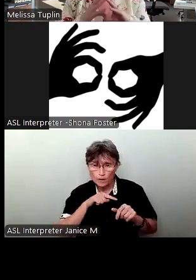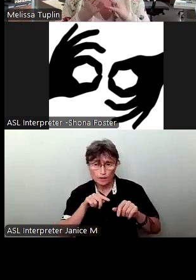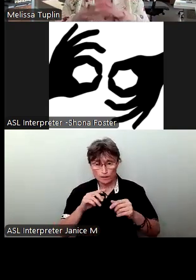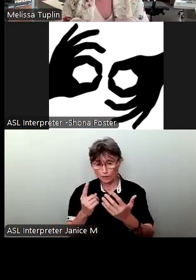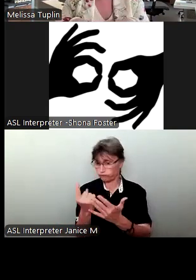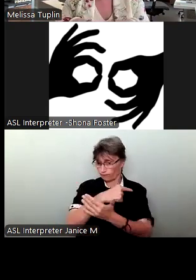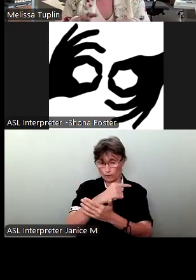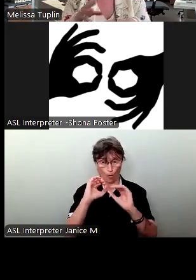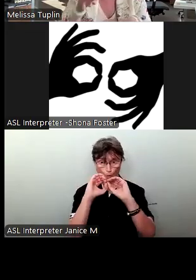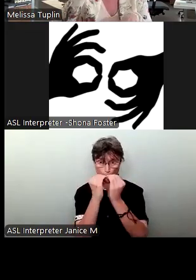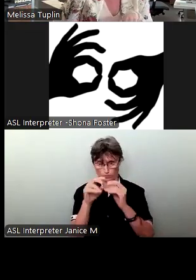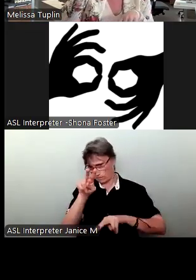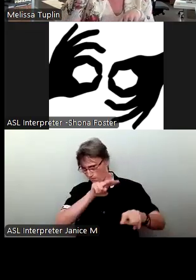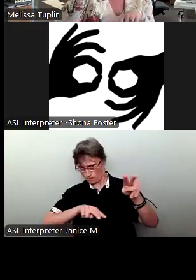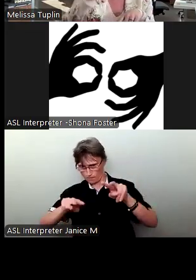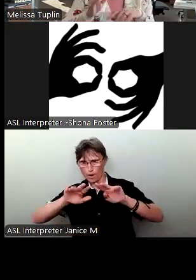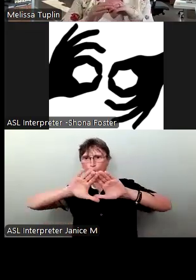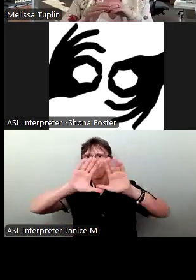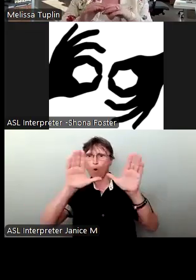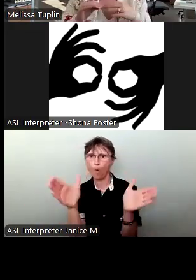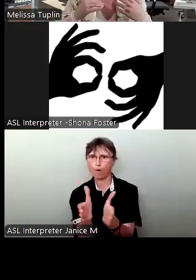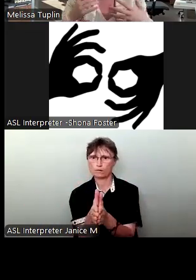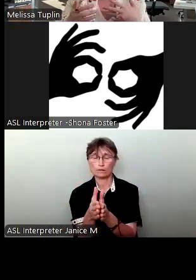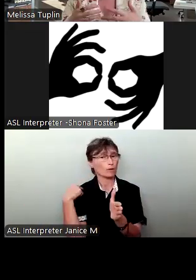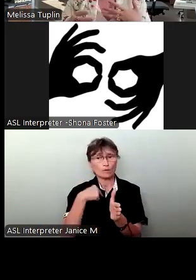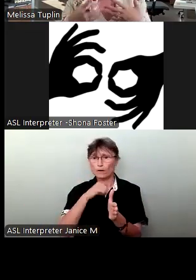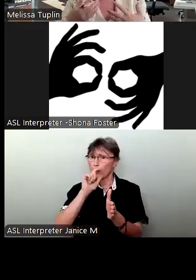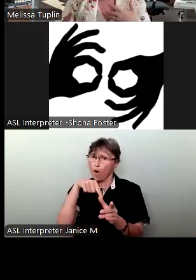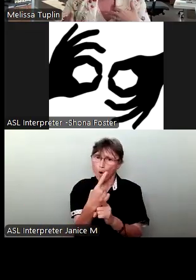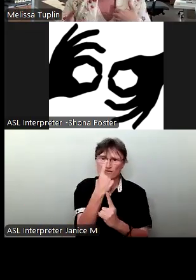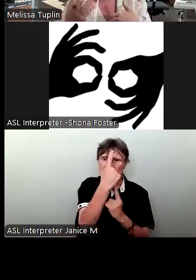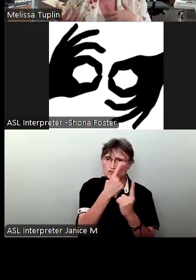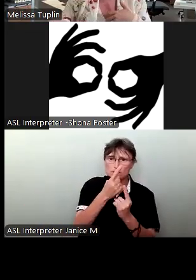which doesn't just mean how the funds will be used towards all of the successful programs that you